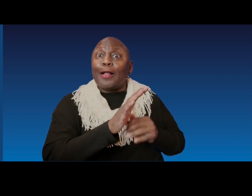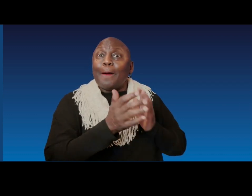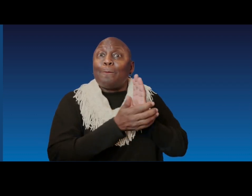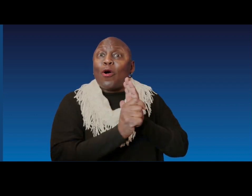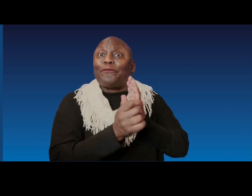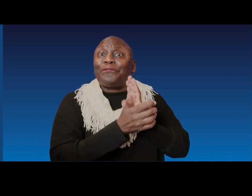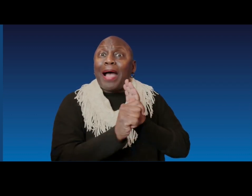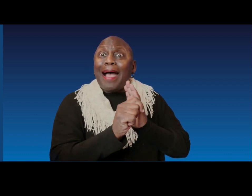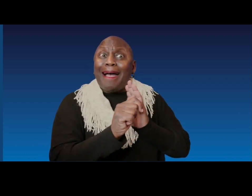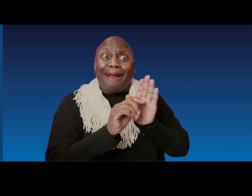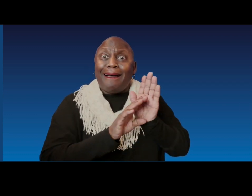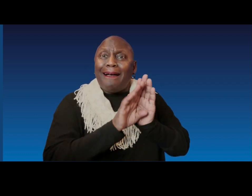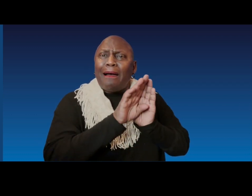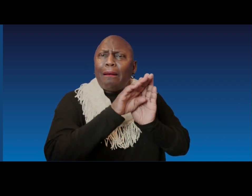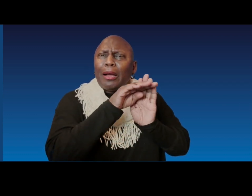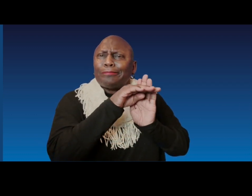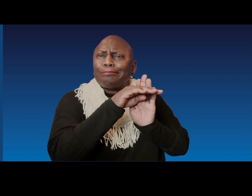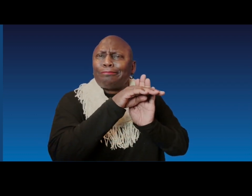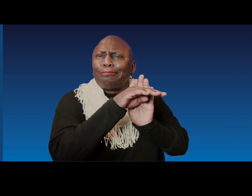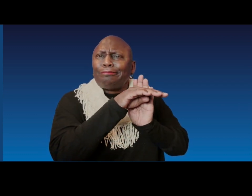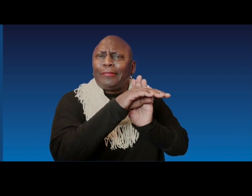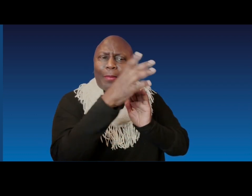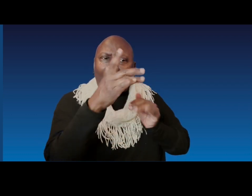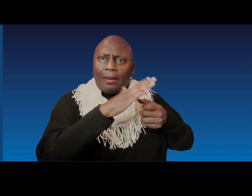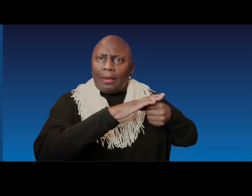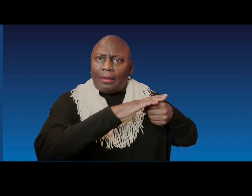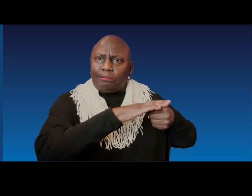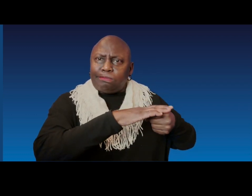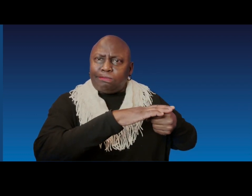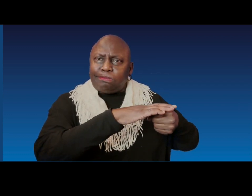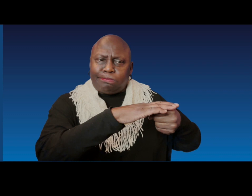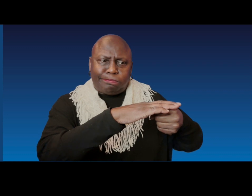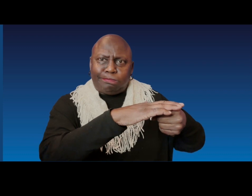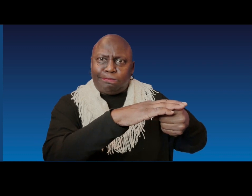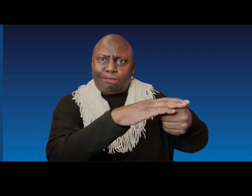the child’s language become stagnant in proficiency.